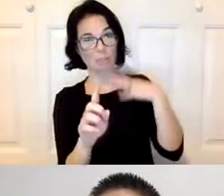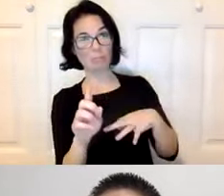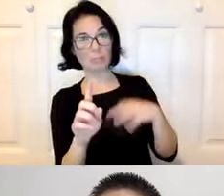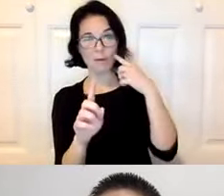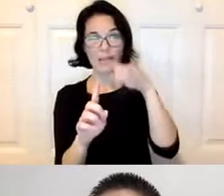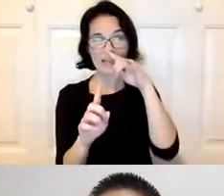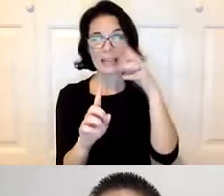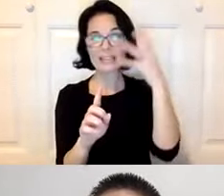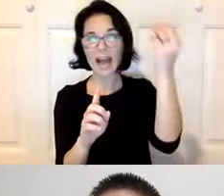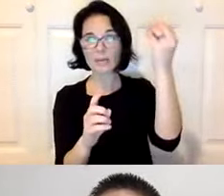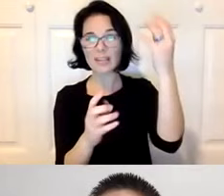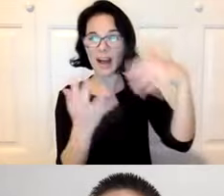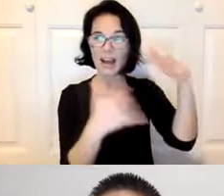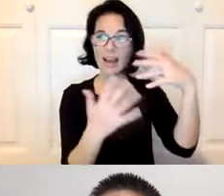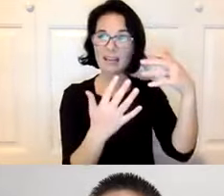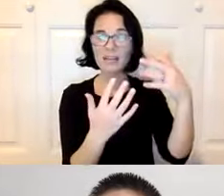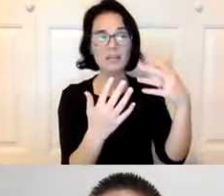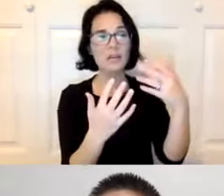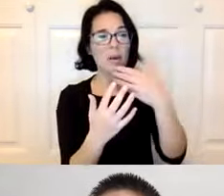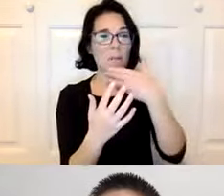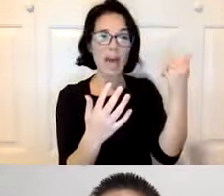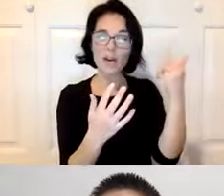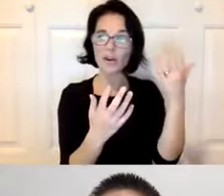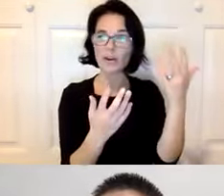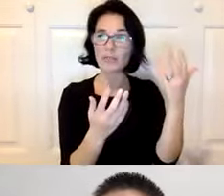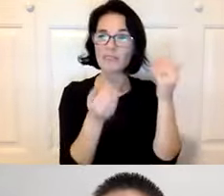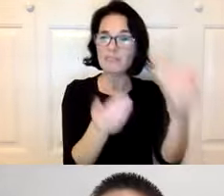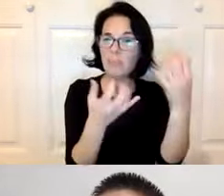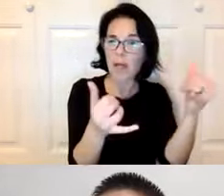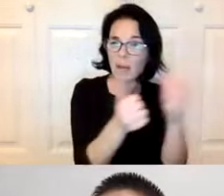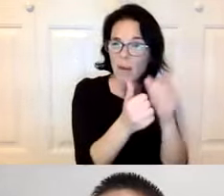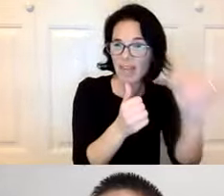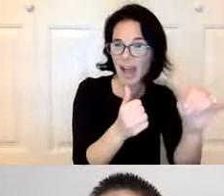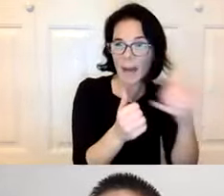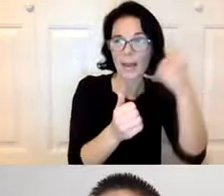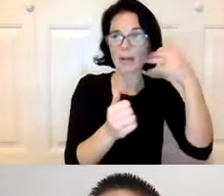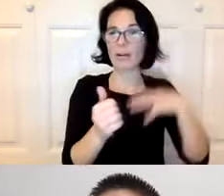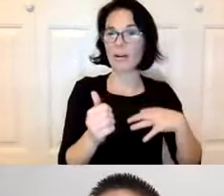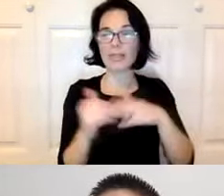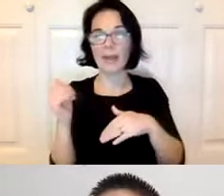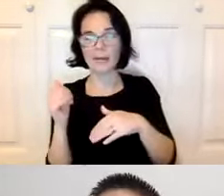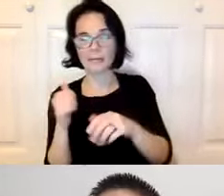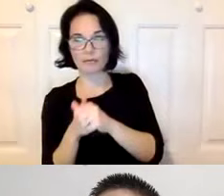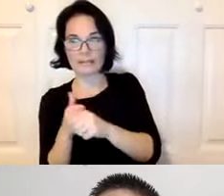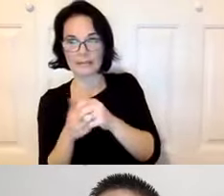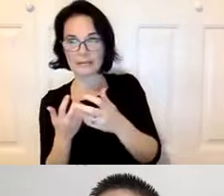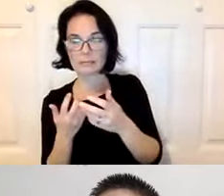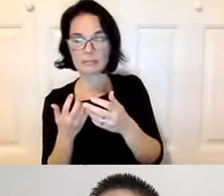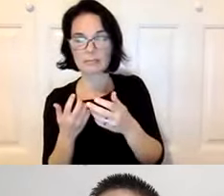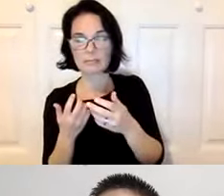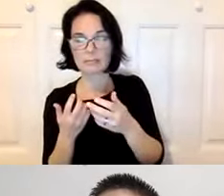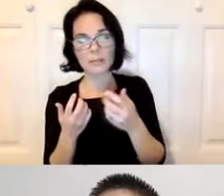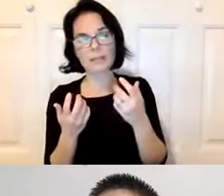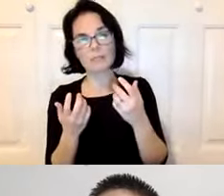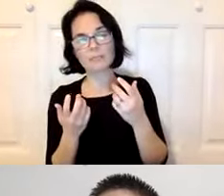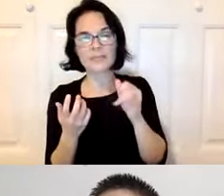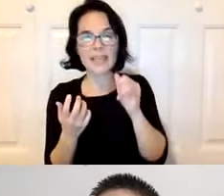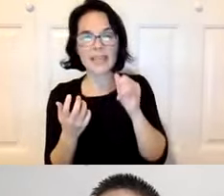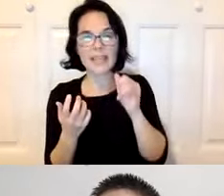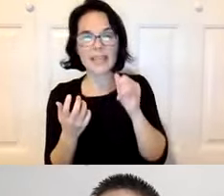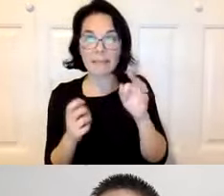As of today, we’ve hit another record: over 100,000 positive COVID cases.